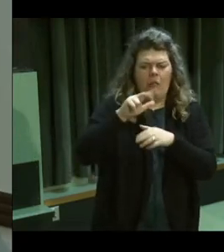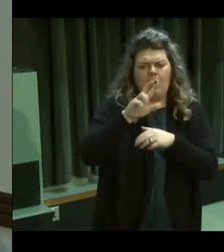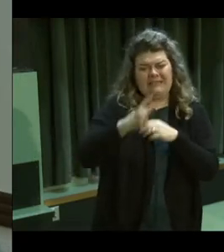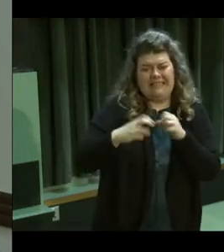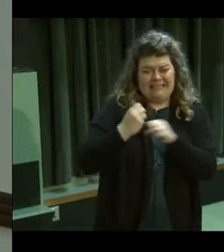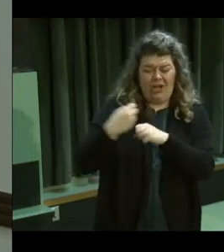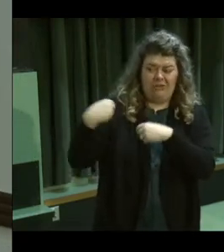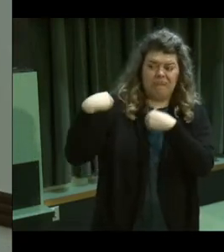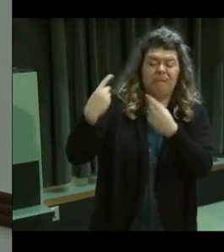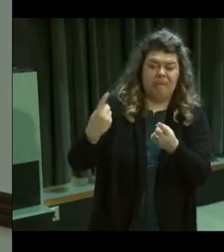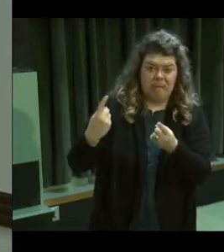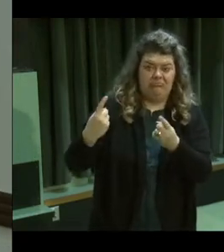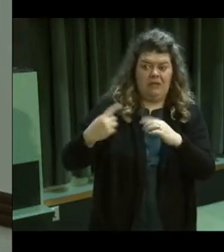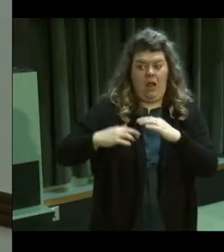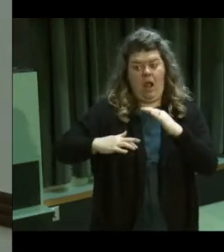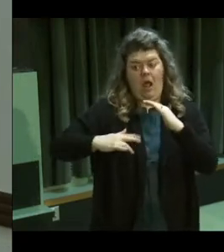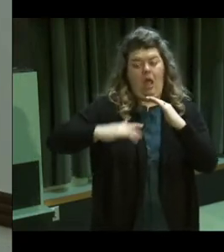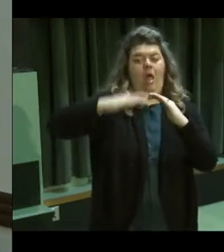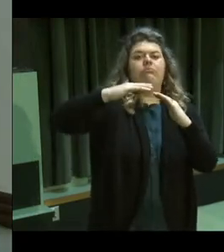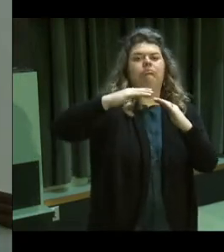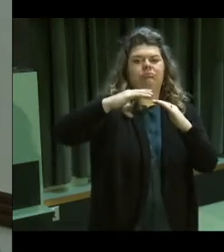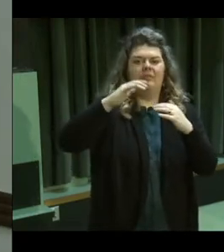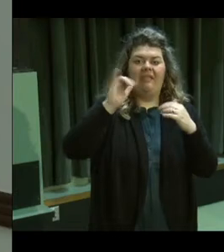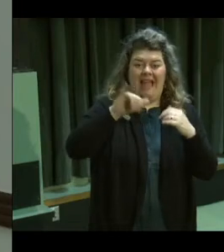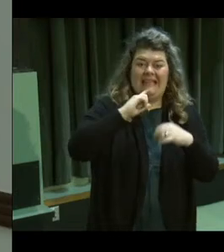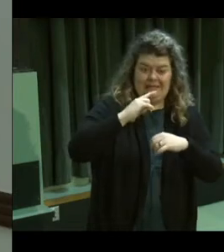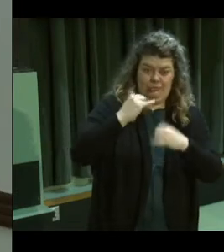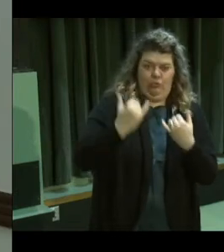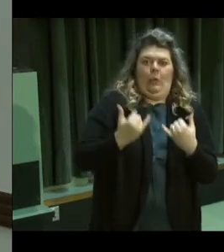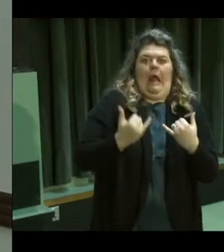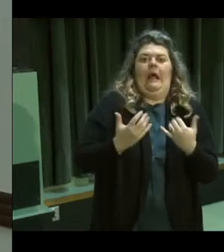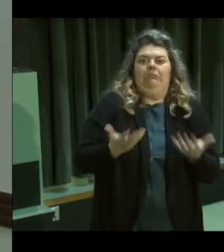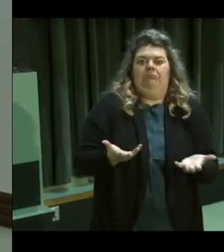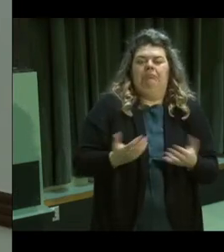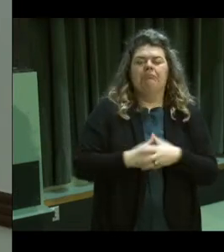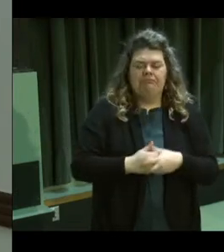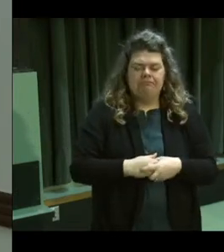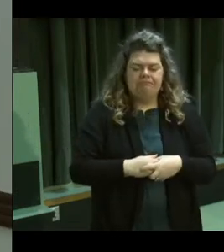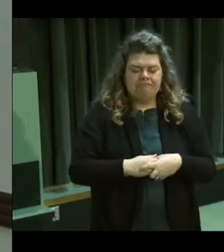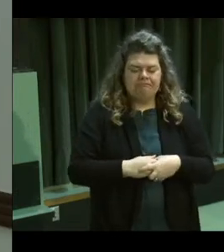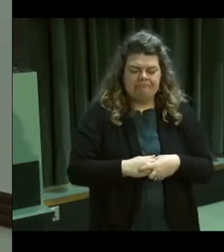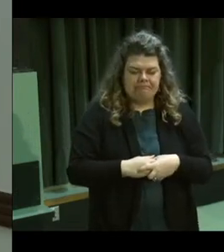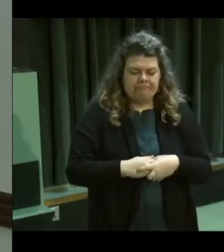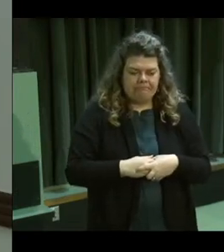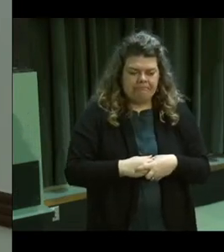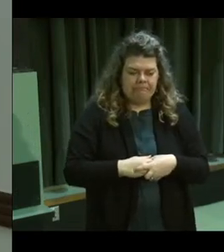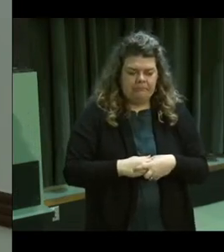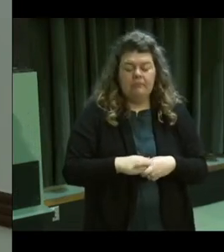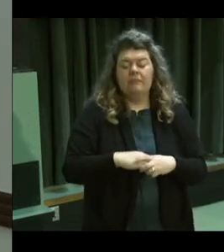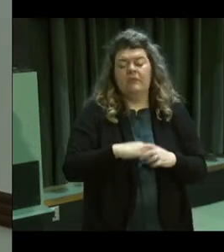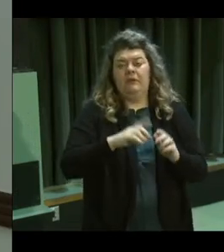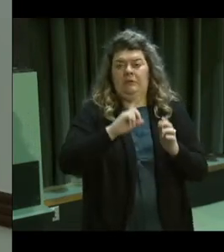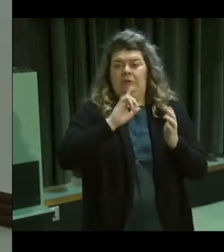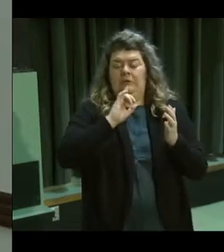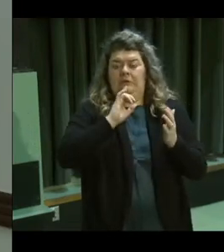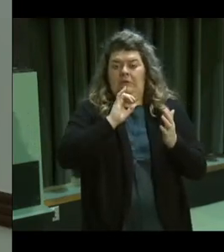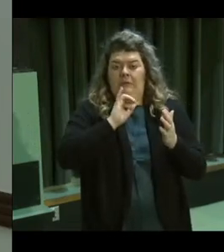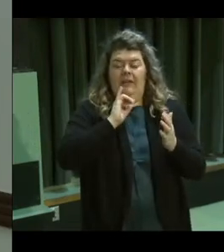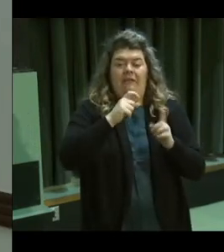the highest in 36 years from when they started recording